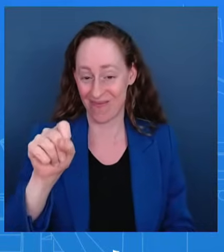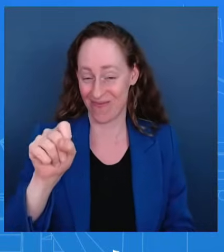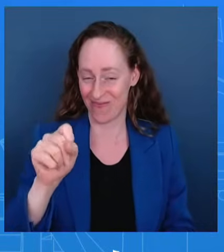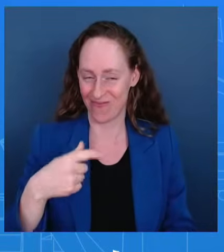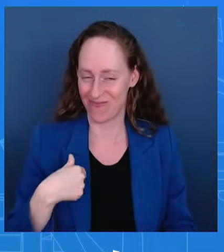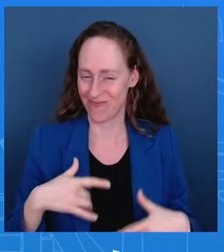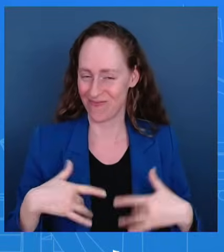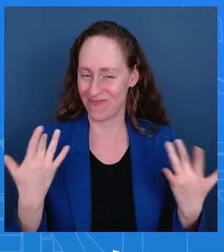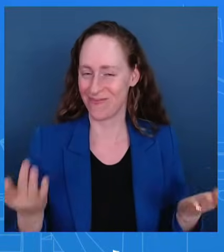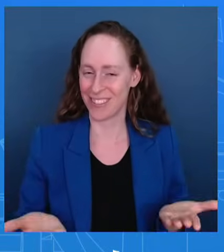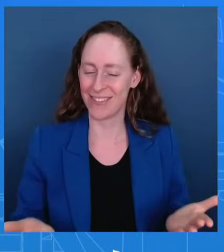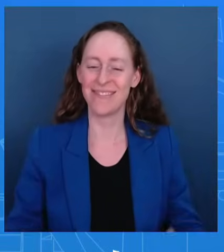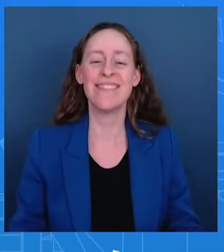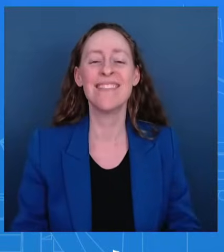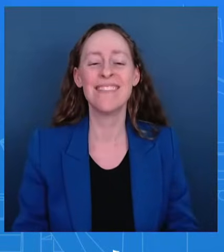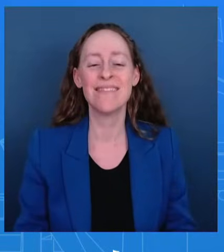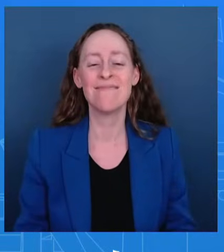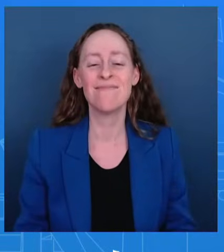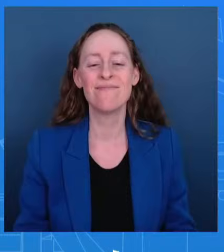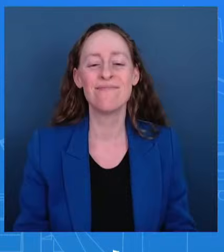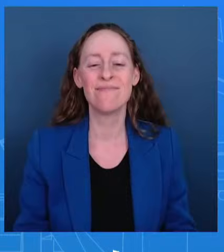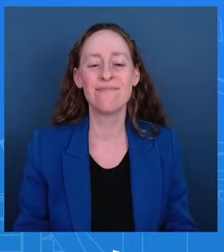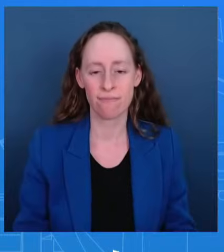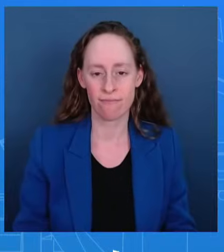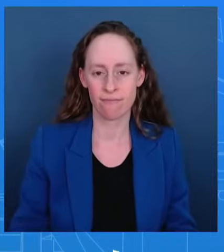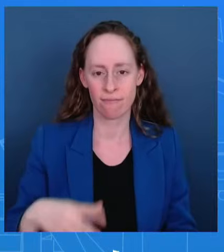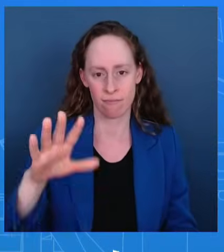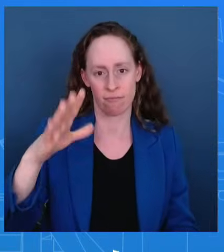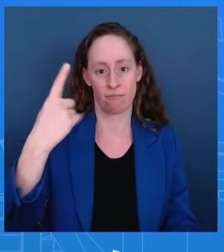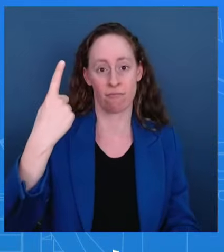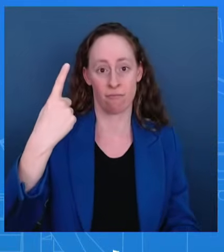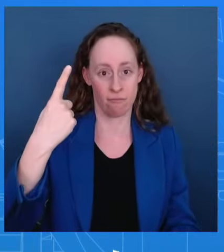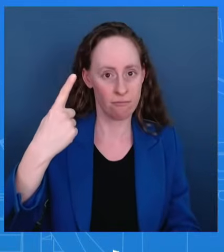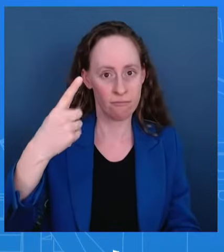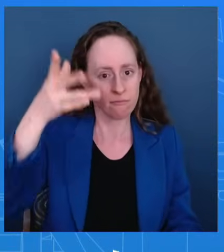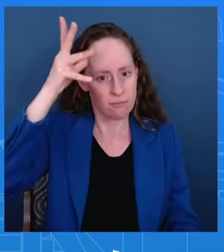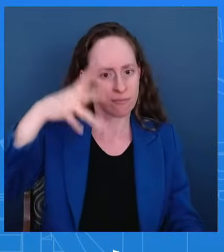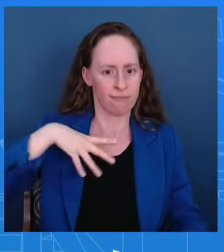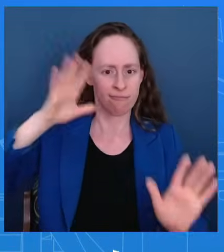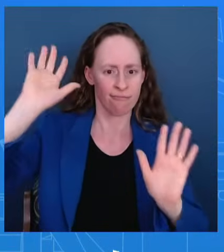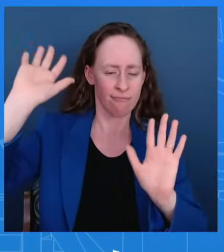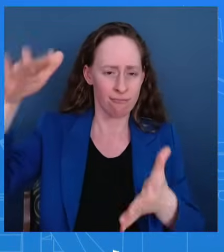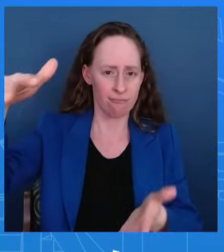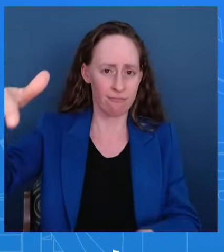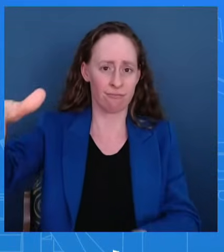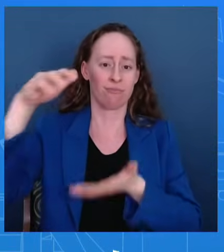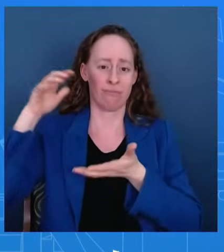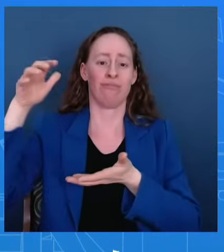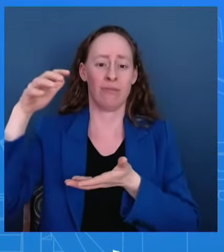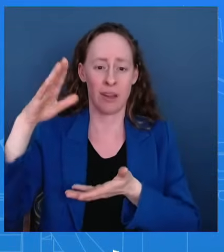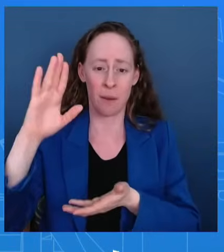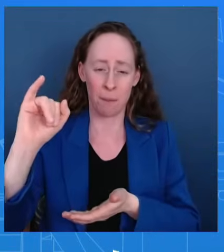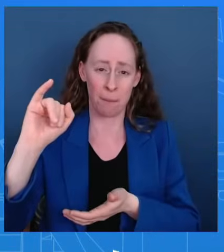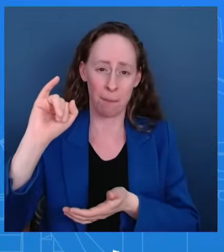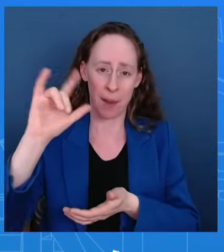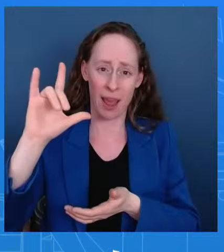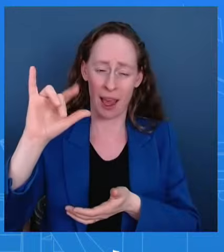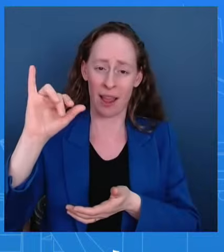Quoted by the Financial Times, he's saying now that the chances of a civil war in this country are around 35 to 40 percent.